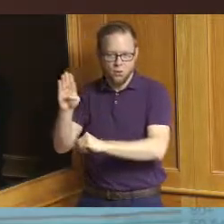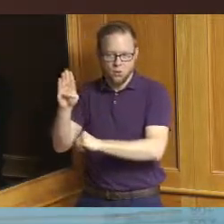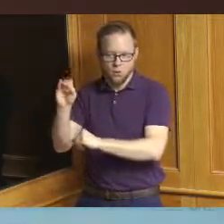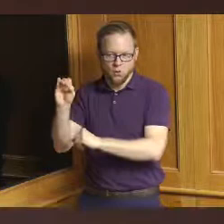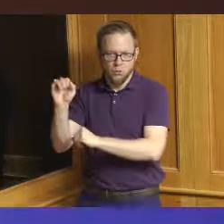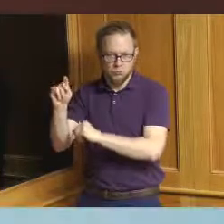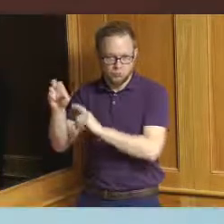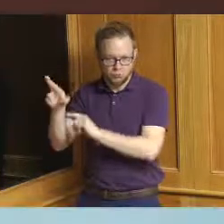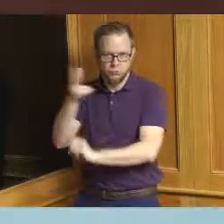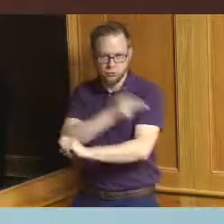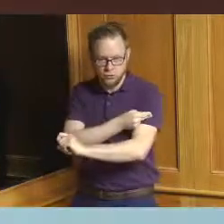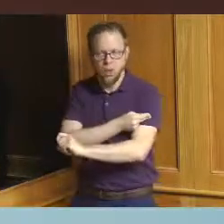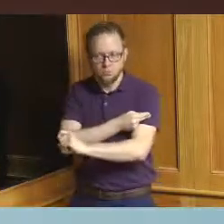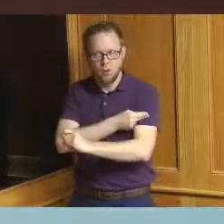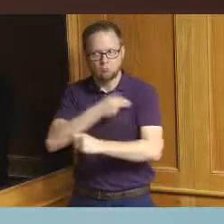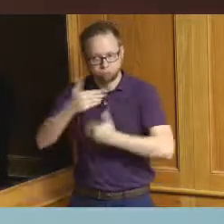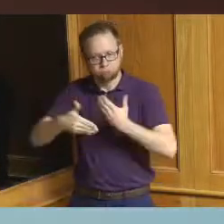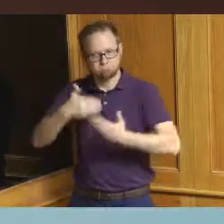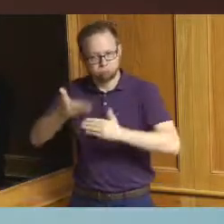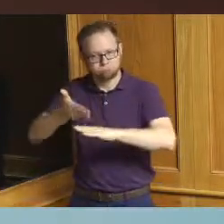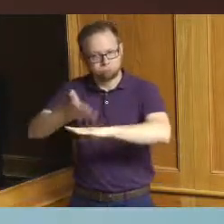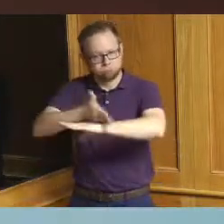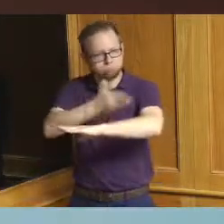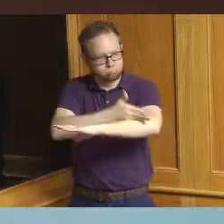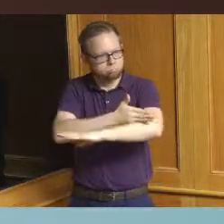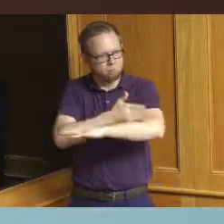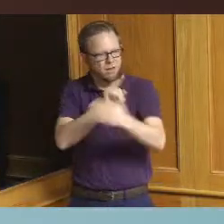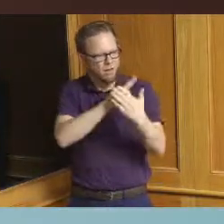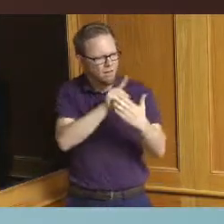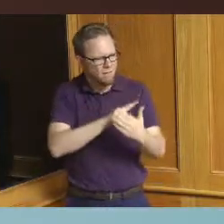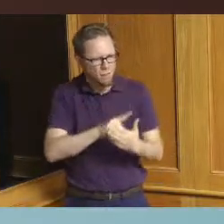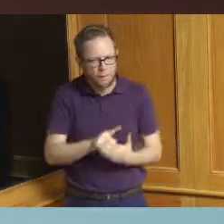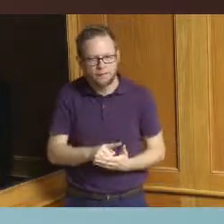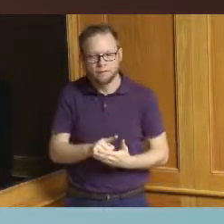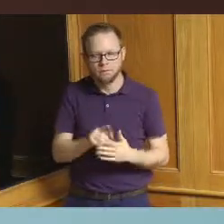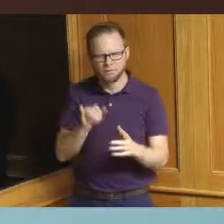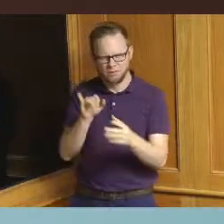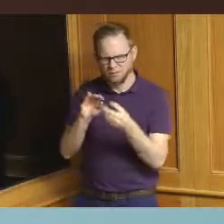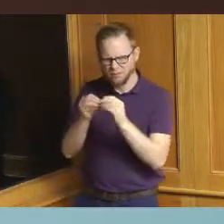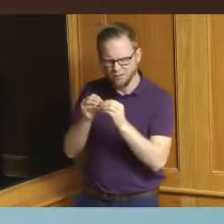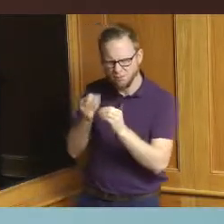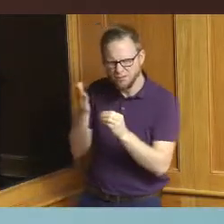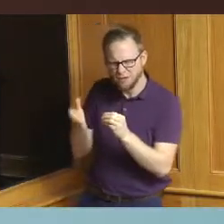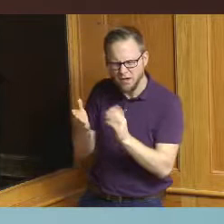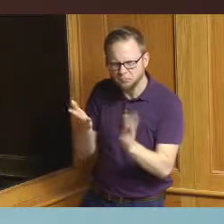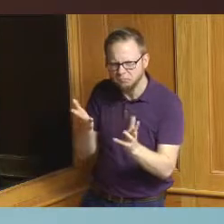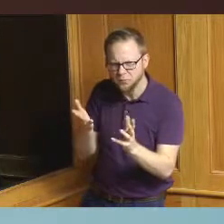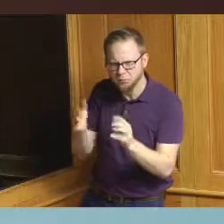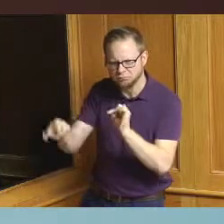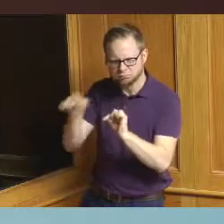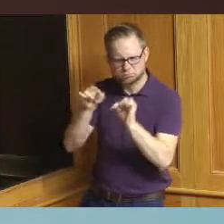week we I'm not sure what happened there Leslie i don't know if you can turn back on the slideshow